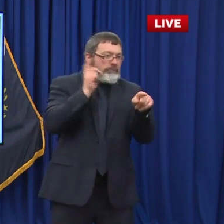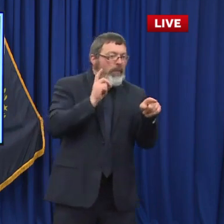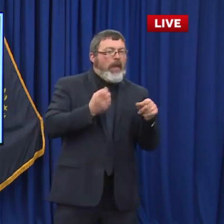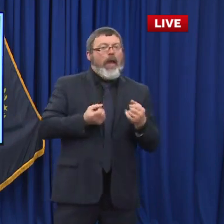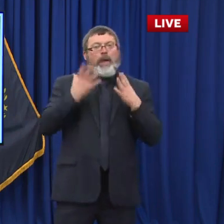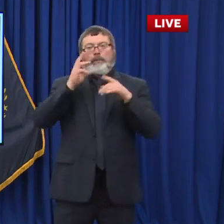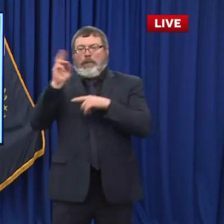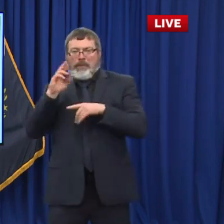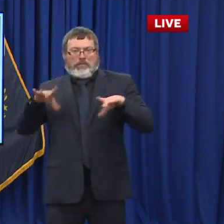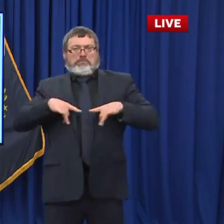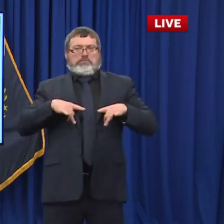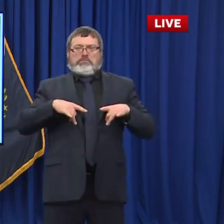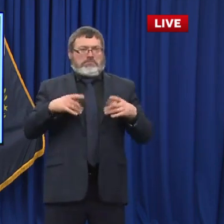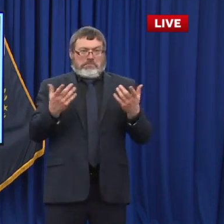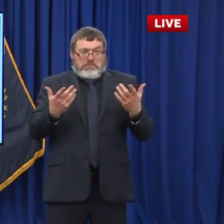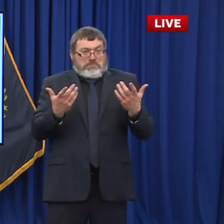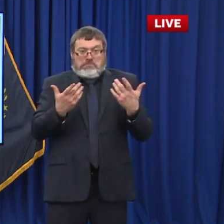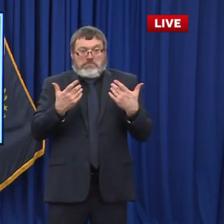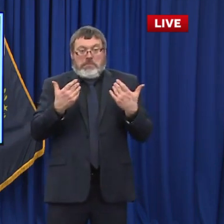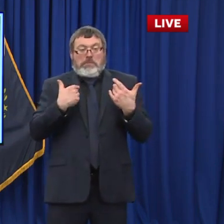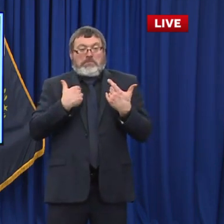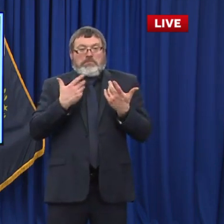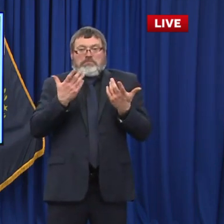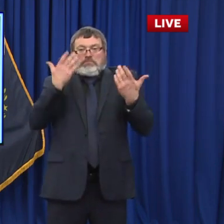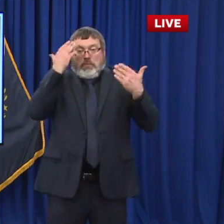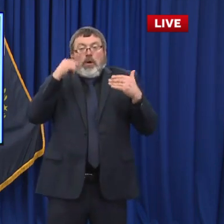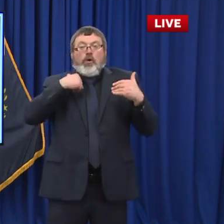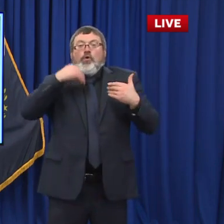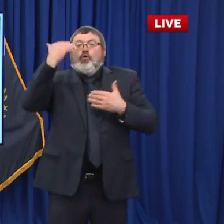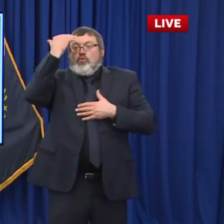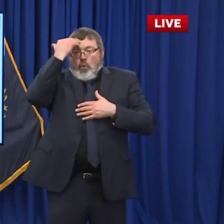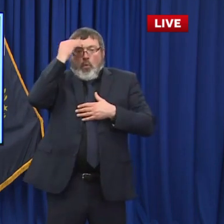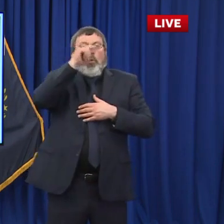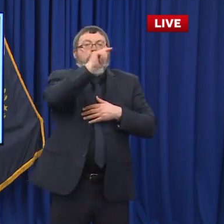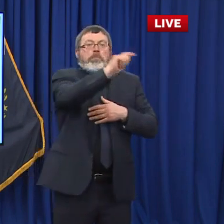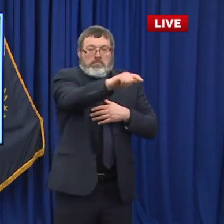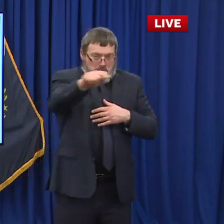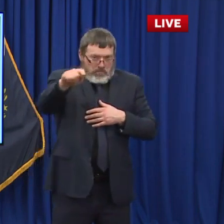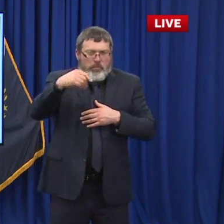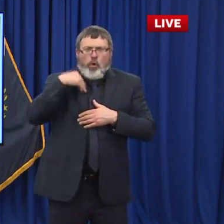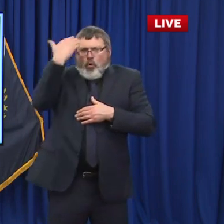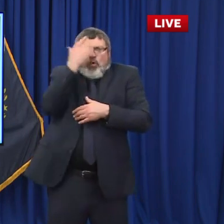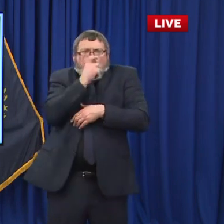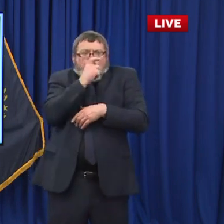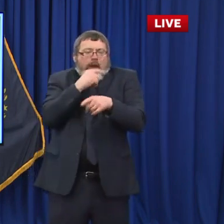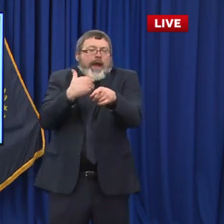I COULDN’T TELL YOU HOW MANY REPUBLICANS OR DEMOCRATS HAVE TESTED POSITIVE FOR COVID THAT OUR ELECTED REPRESENTATIVES.